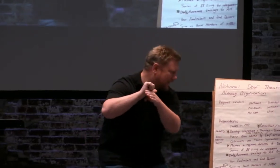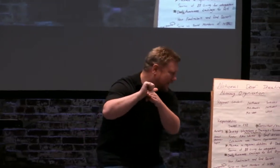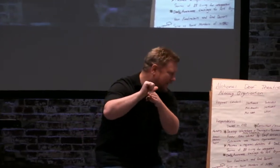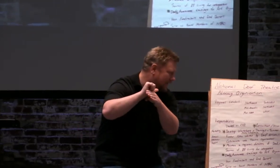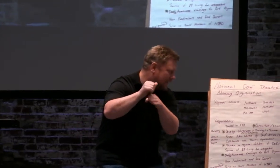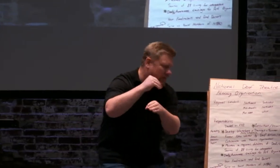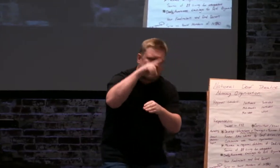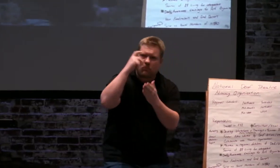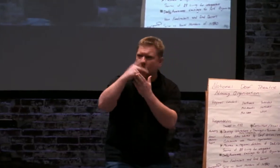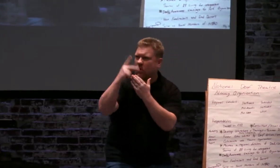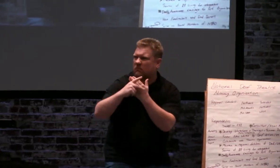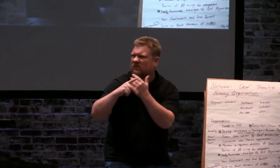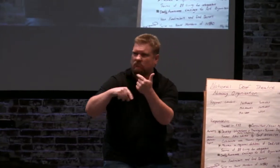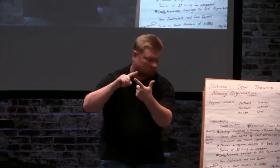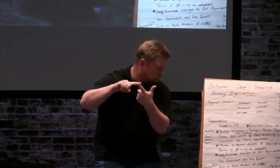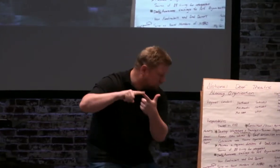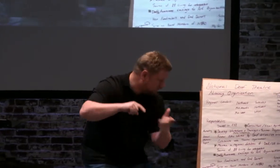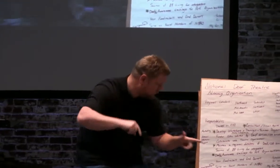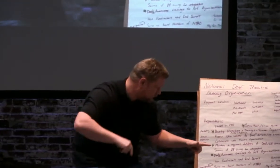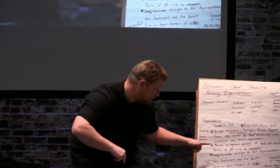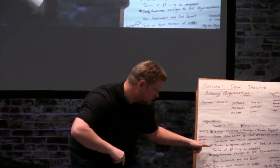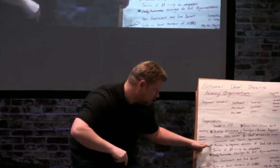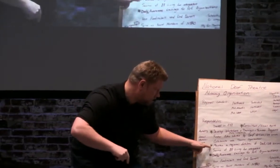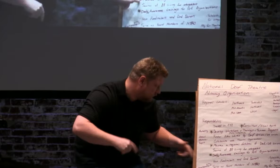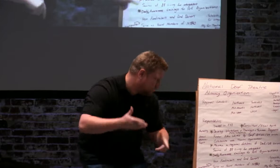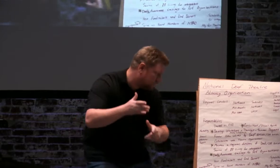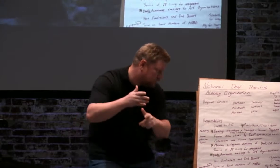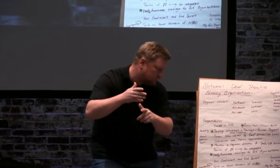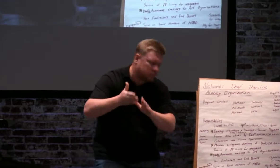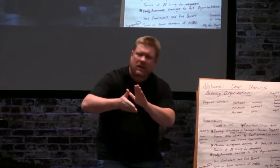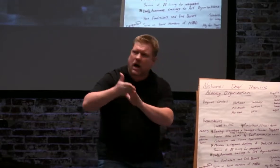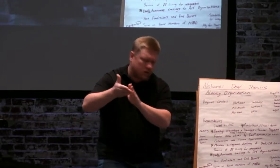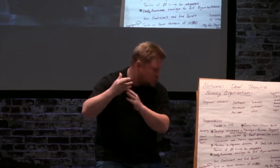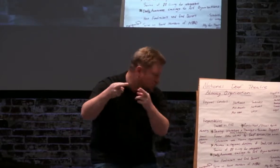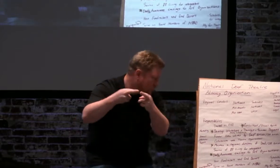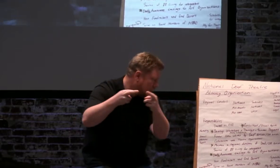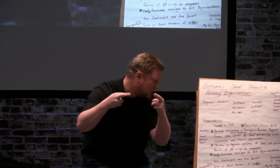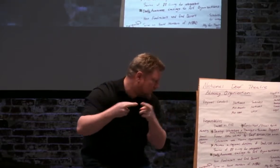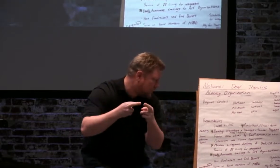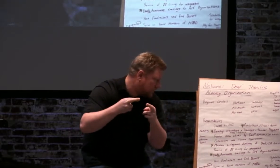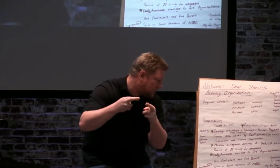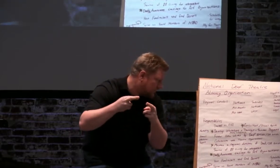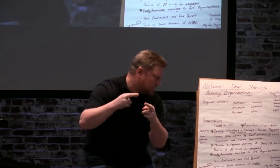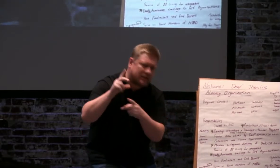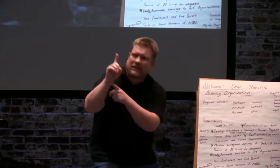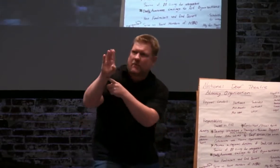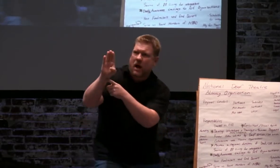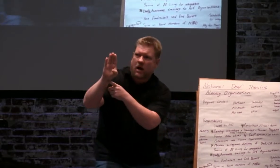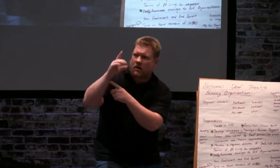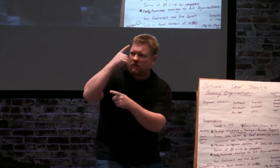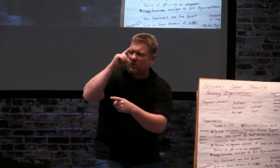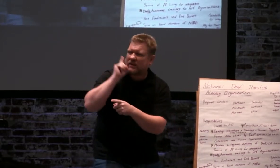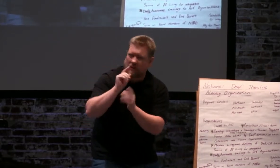It would involve development of workshops, trainings, programs, regional initiatives,